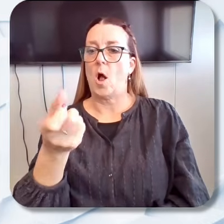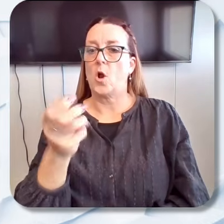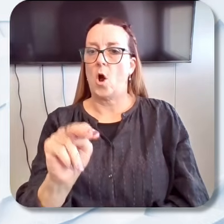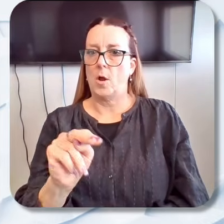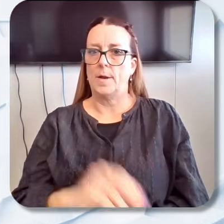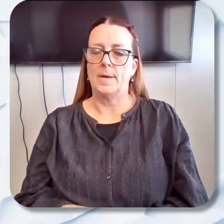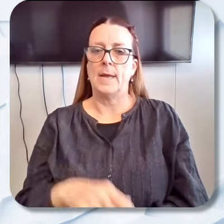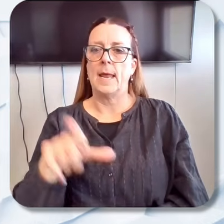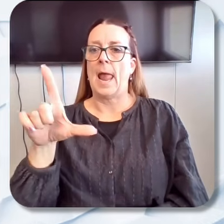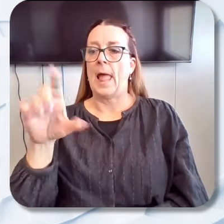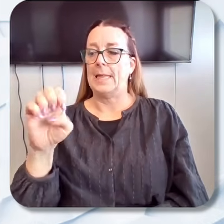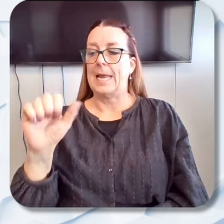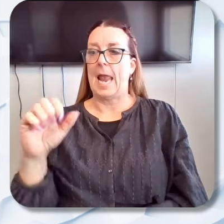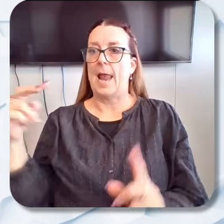This is the LEA view.